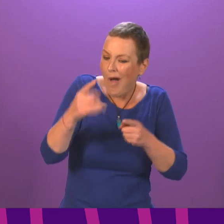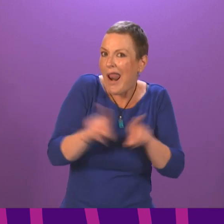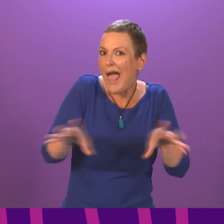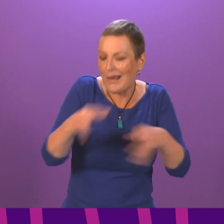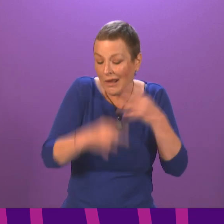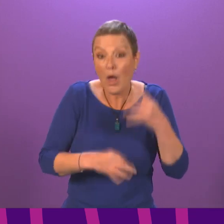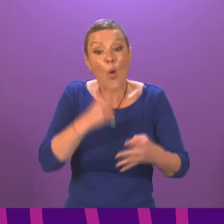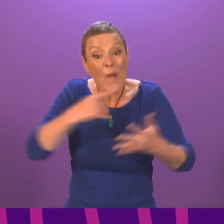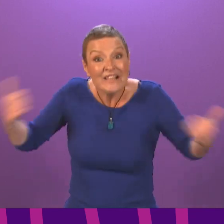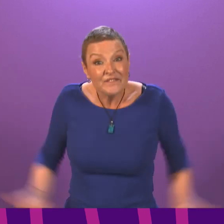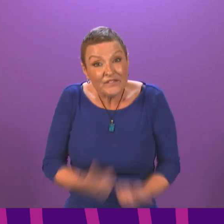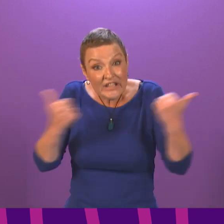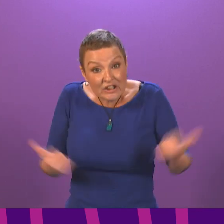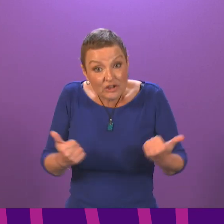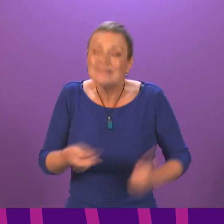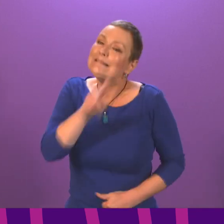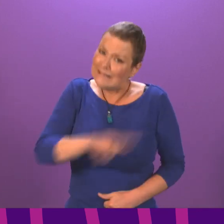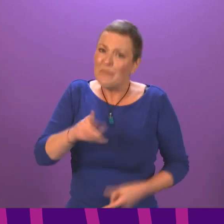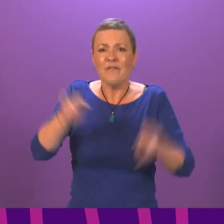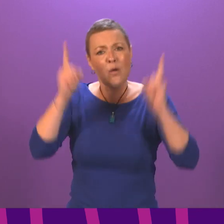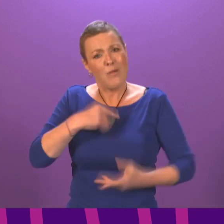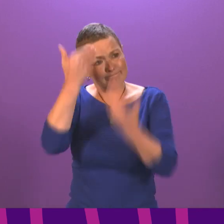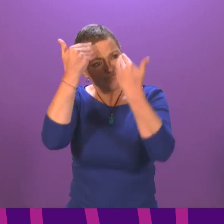concluded, the Deputy First Minister will advise Parliament of the outcome.